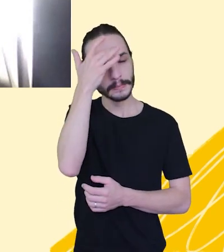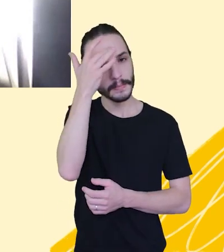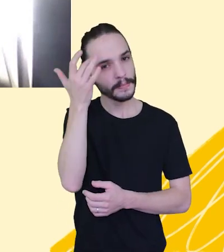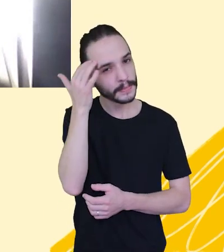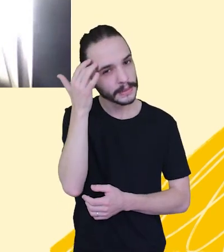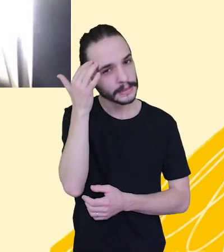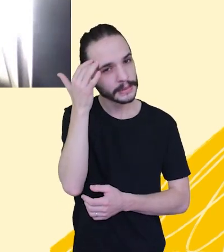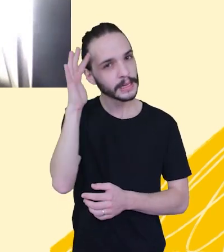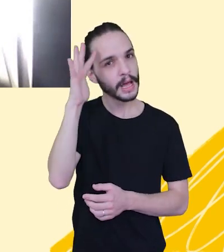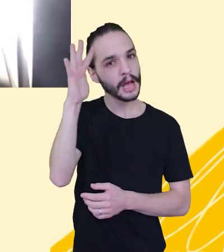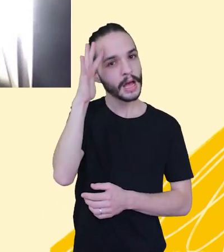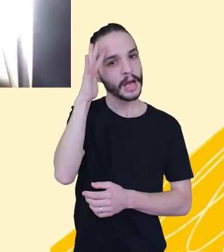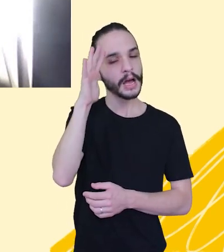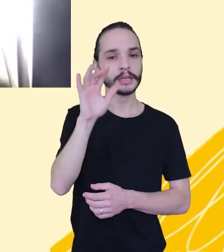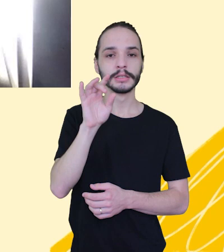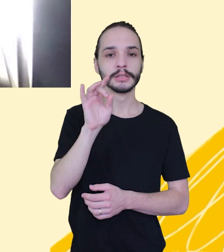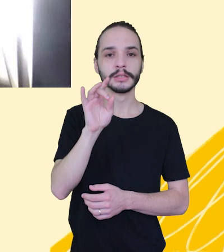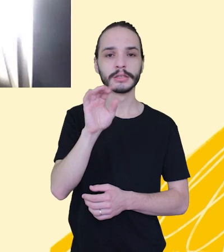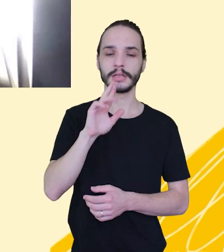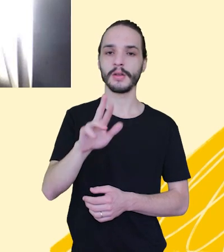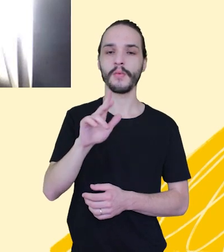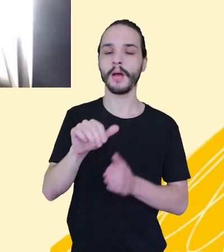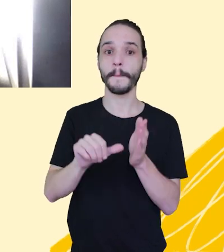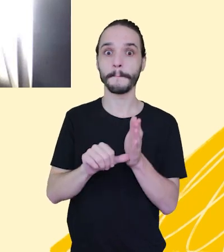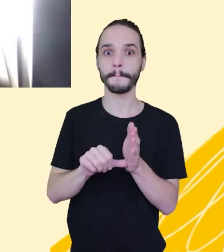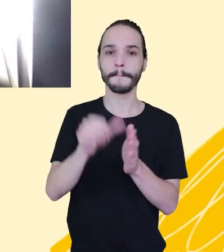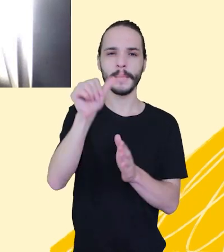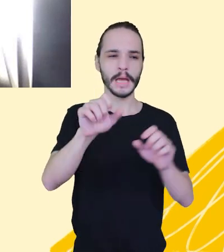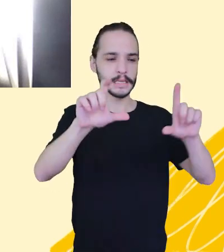It's not the first scene. The beginning with the boy.